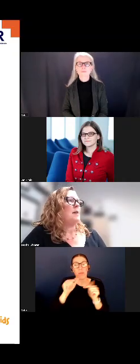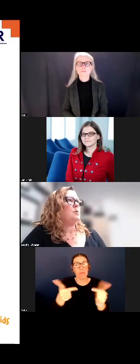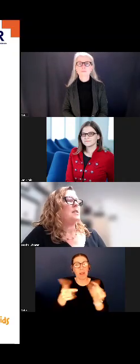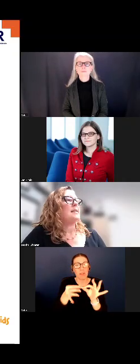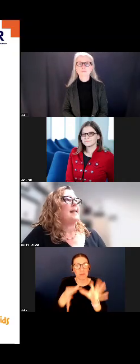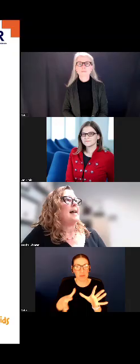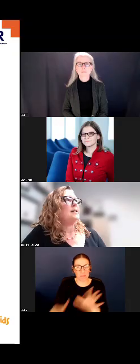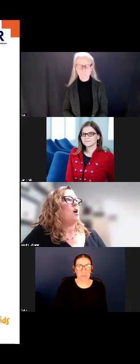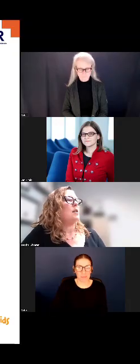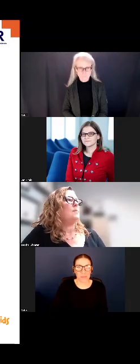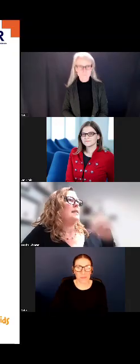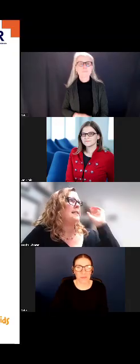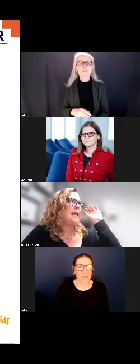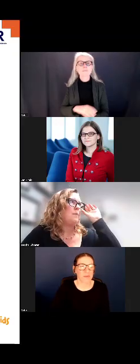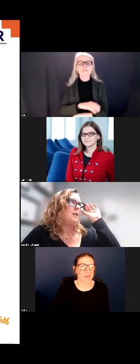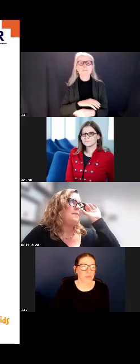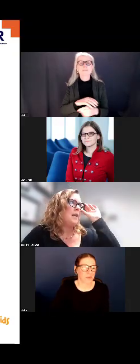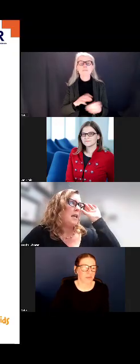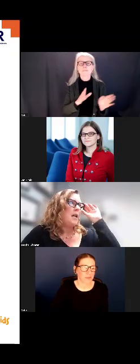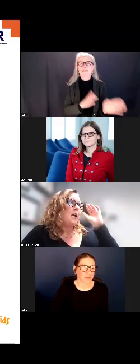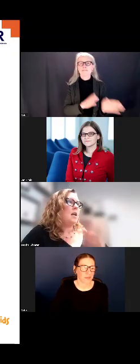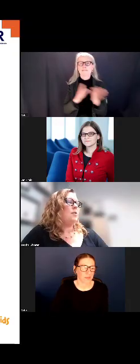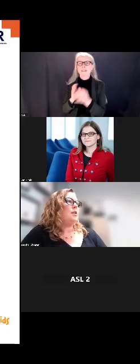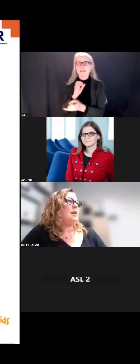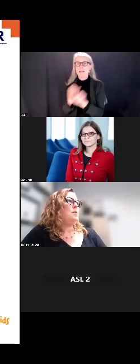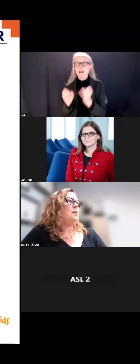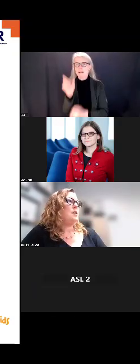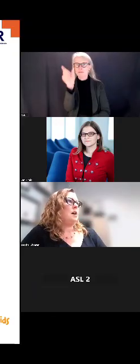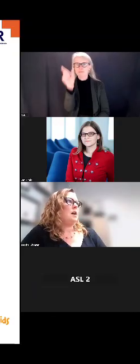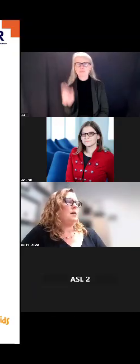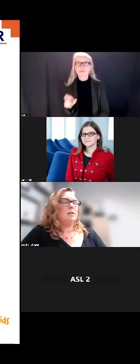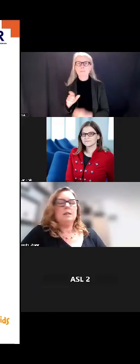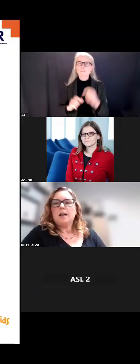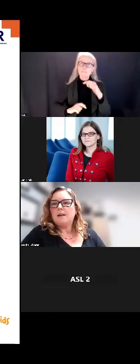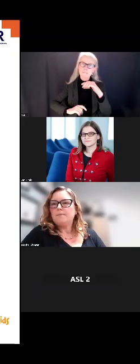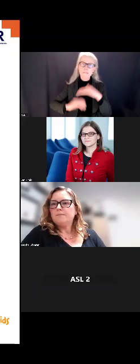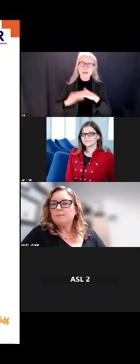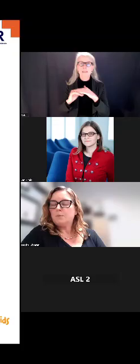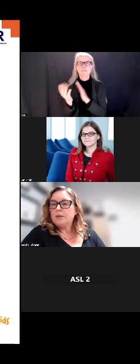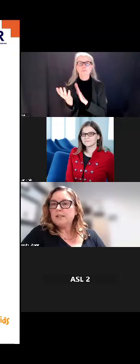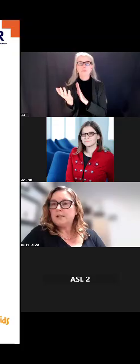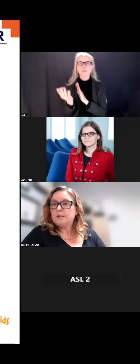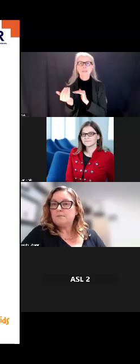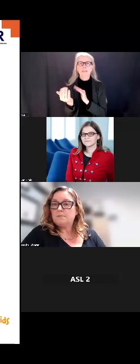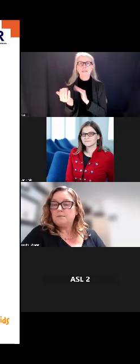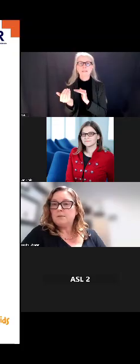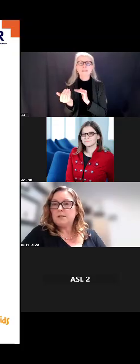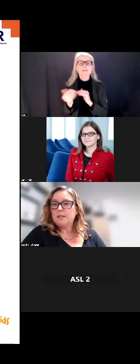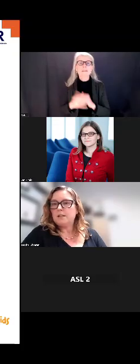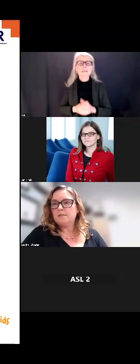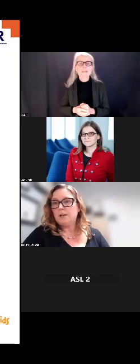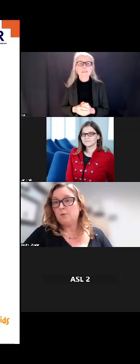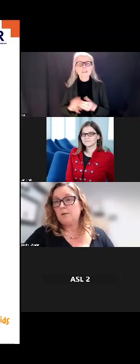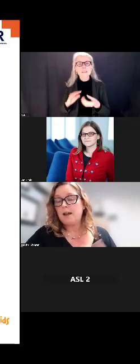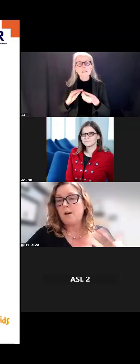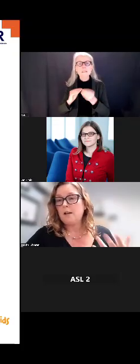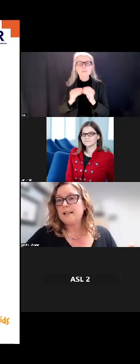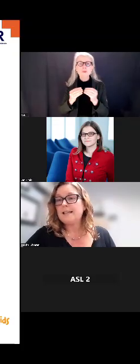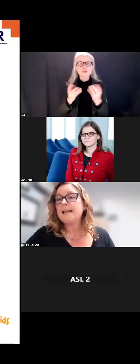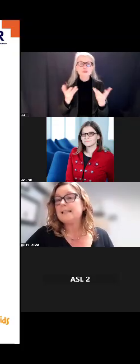times, which is the last column in this table, the numbers are um pretty, you know, all I can say